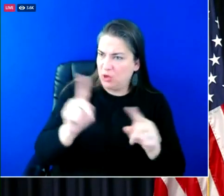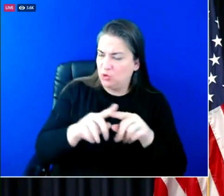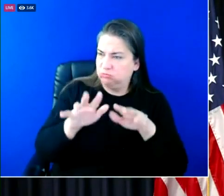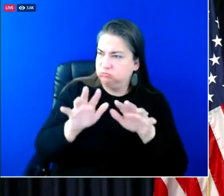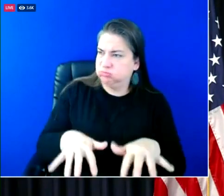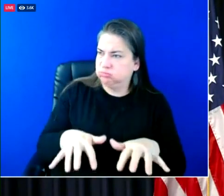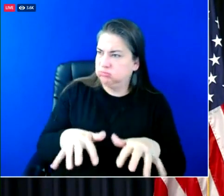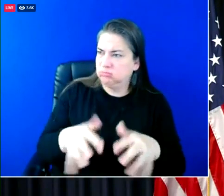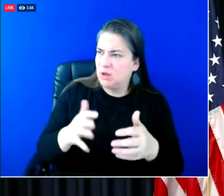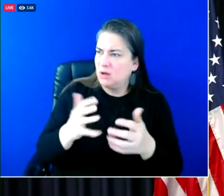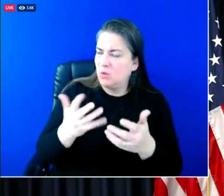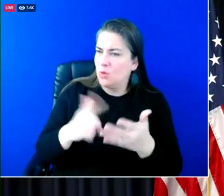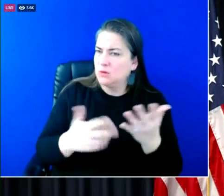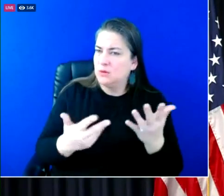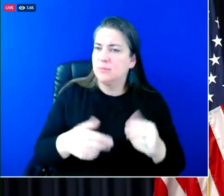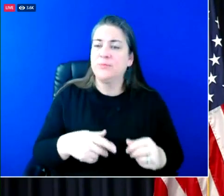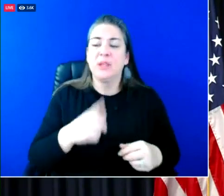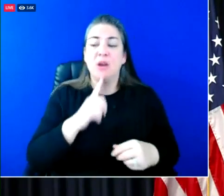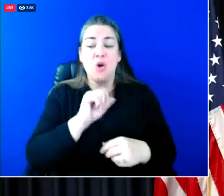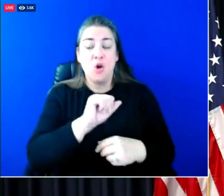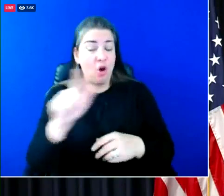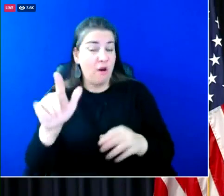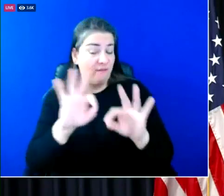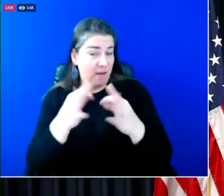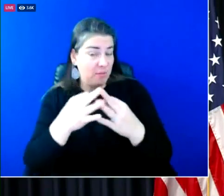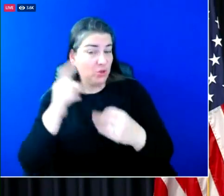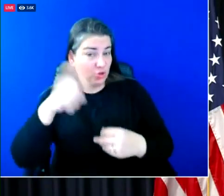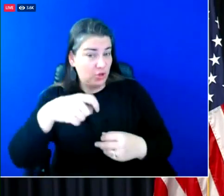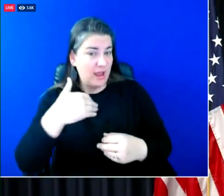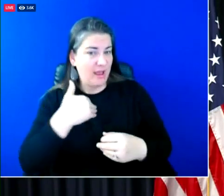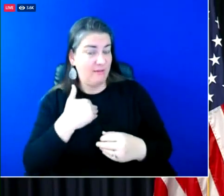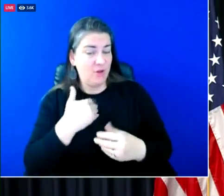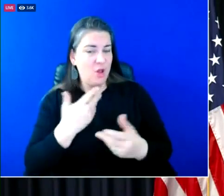So every family should have that emergency plan in place. Uh, that